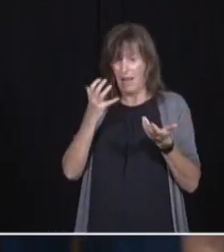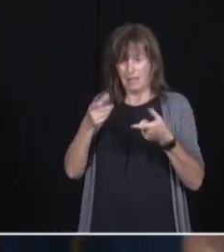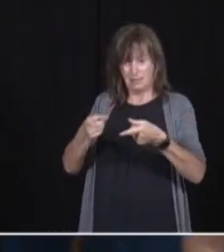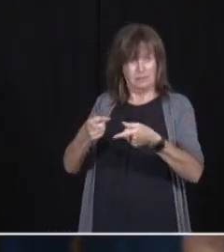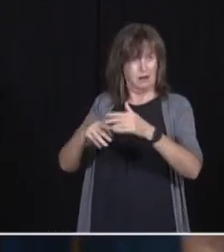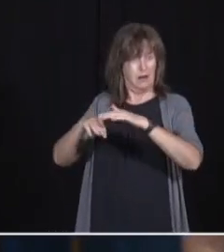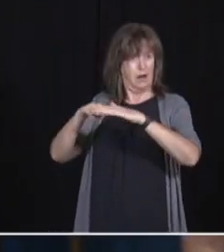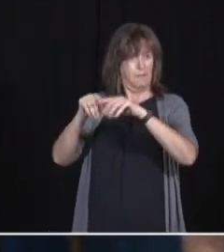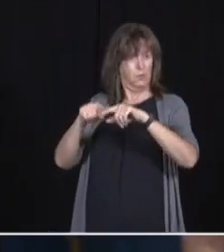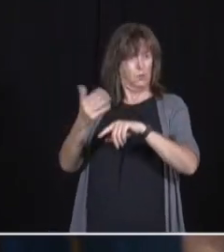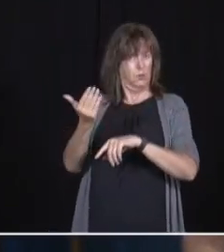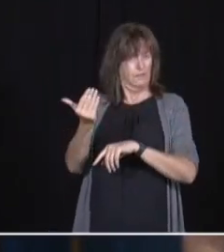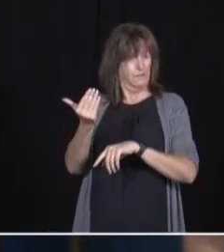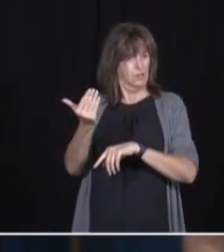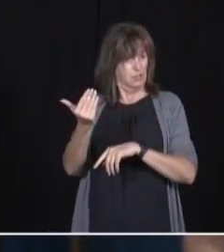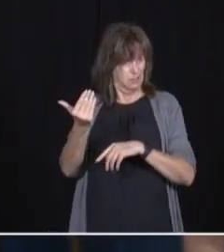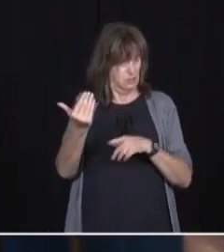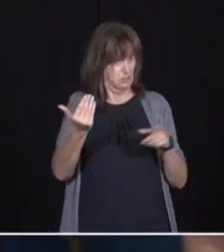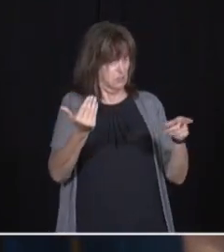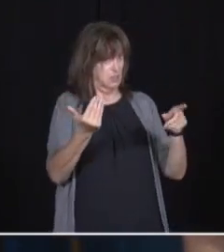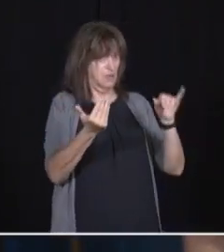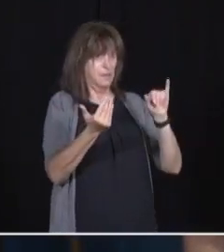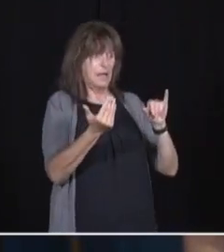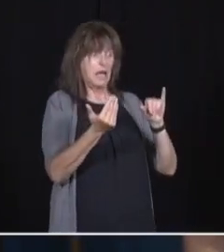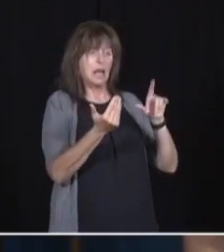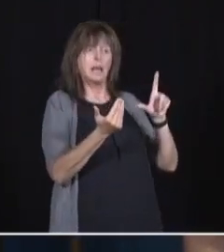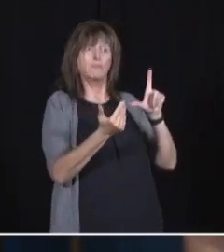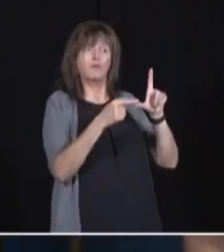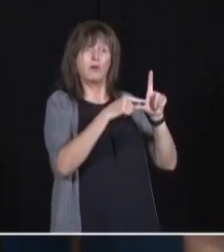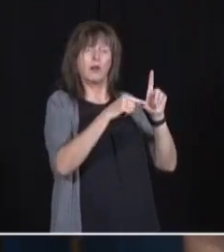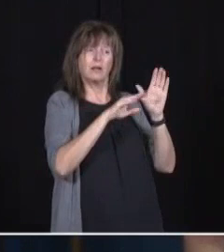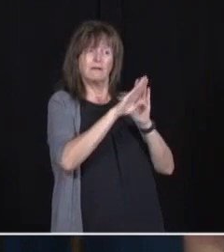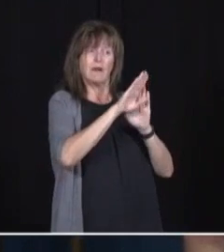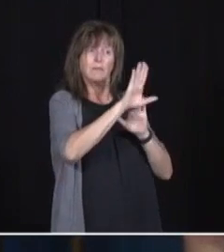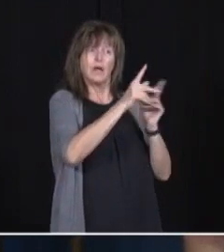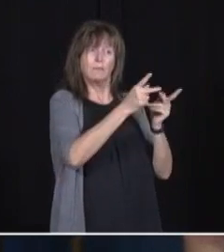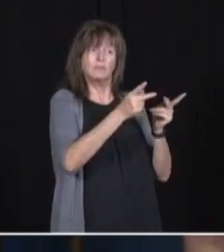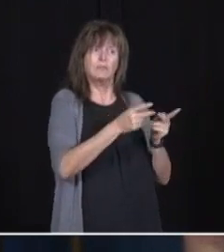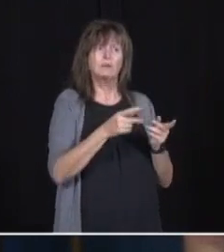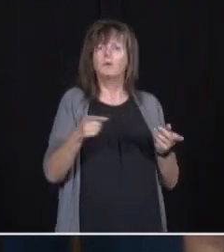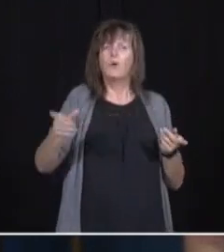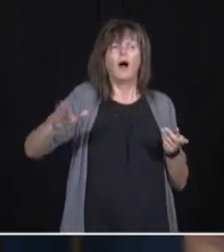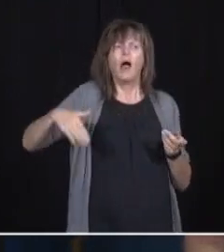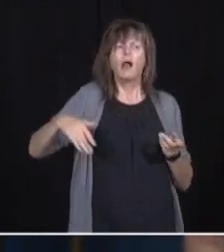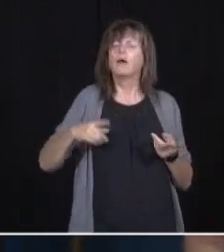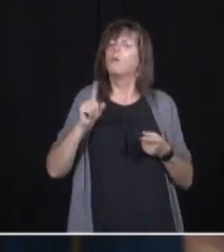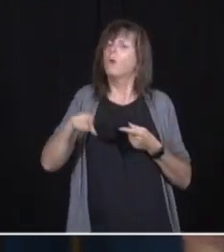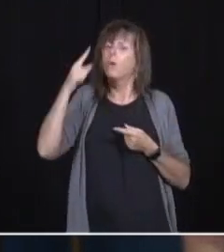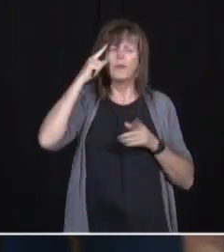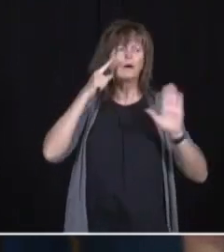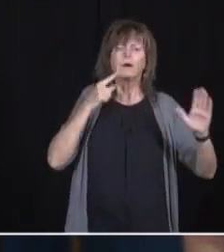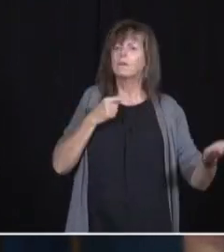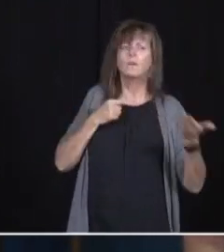start of the school year in September and it includes a lot of . A number of teachers I will be needed in order